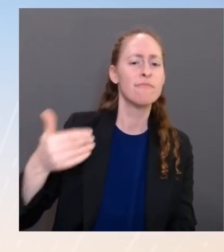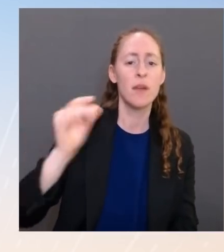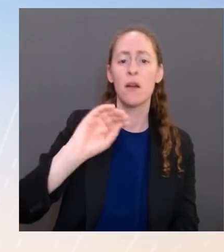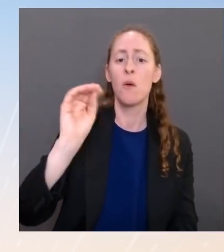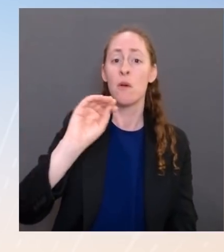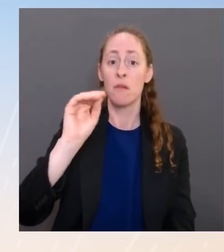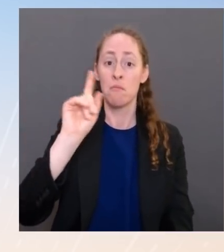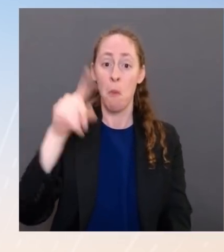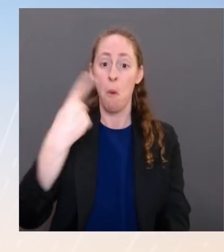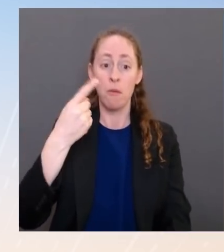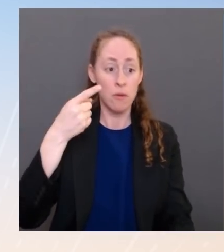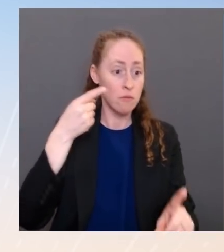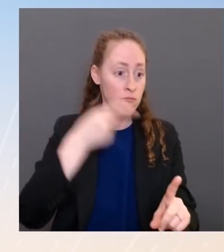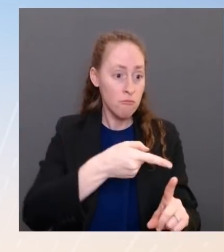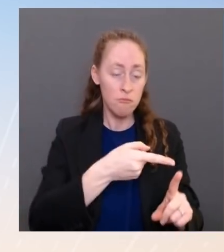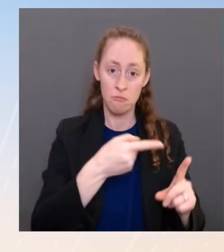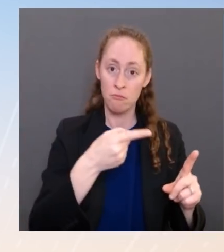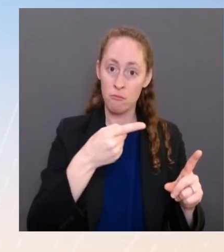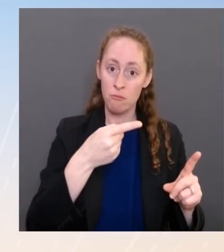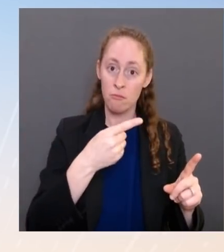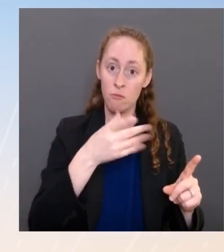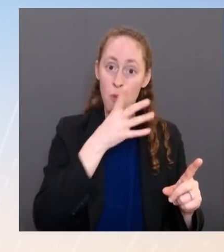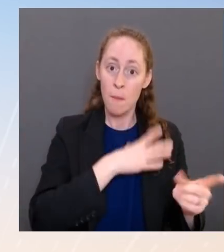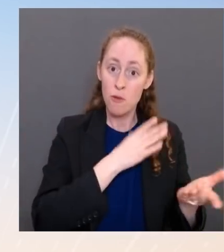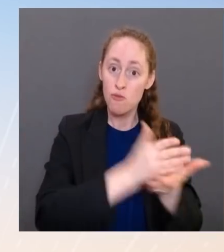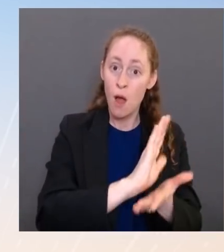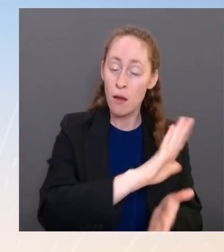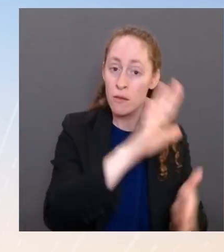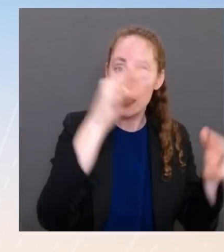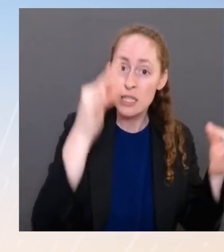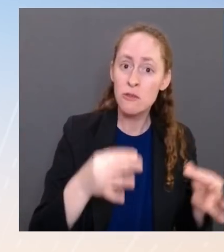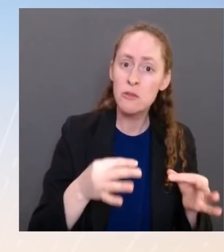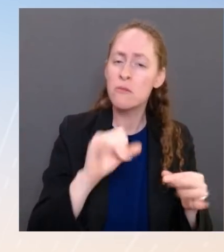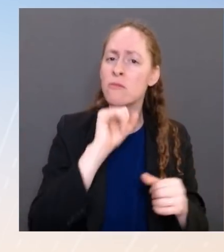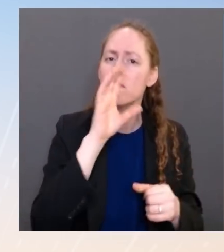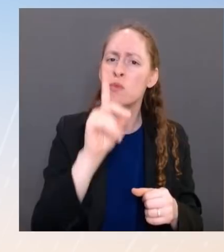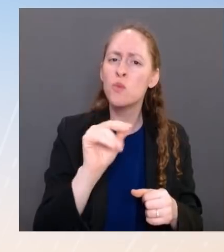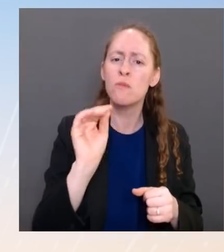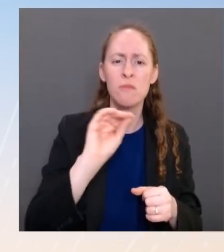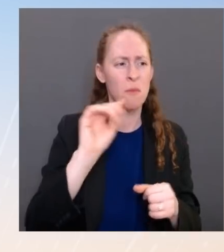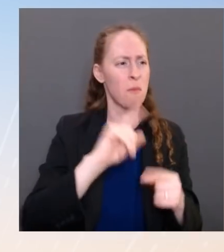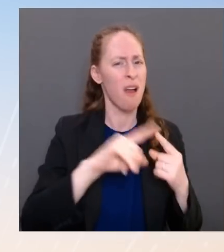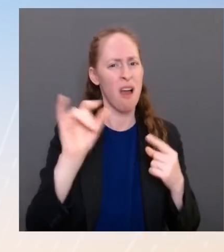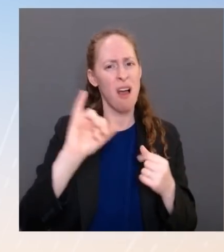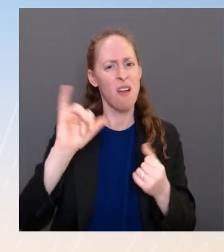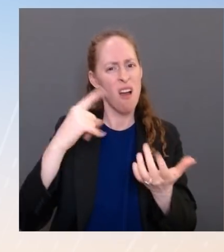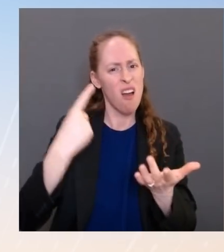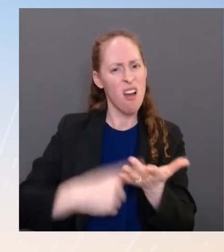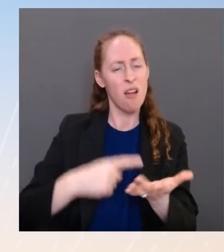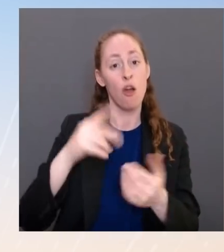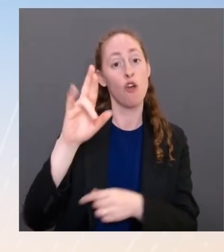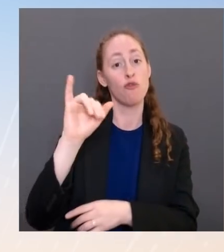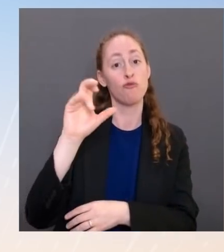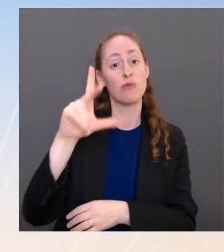It is also, as you heard him talk about this morning, Rick Scott's extreme plan that will raise taxes on 75 million Americans